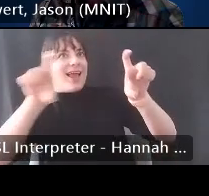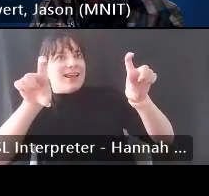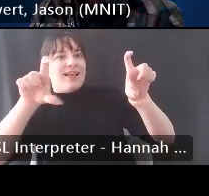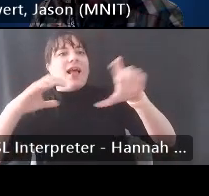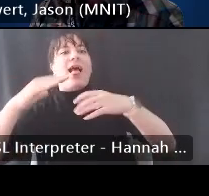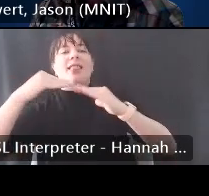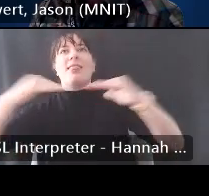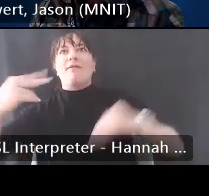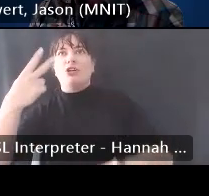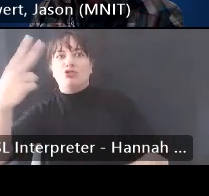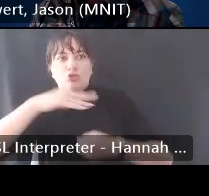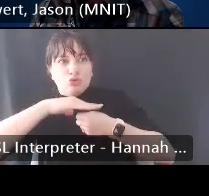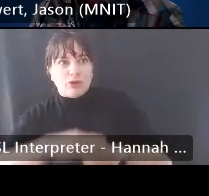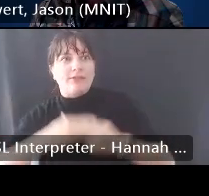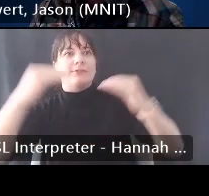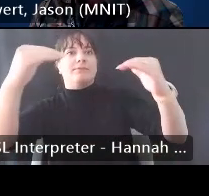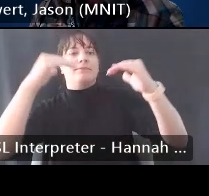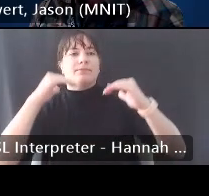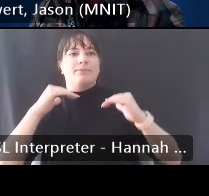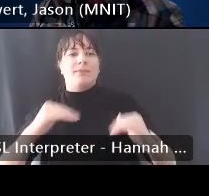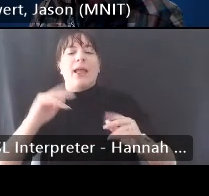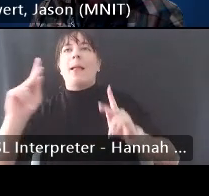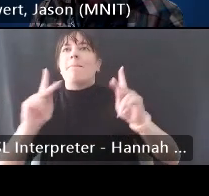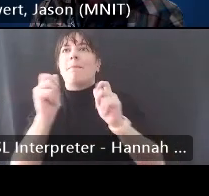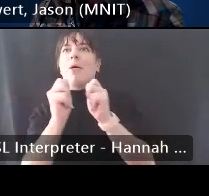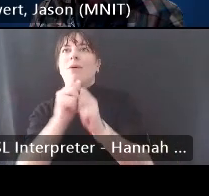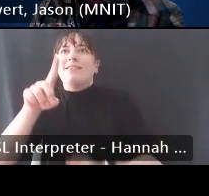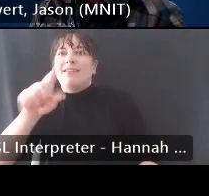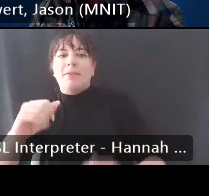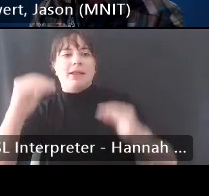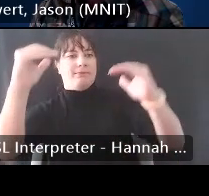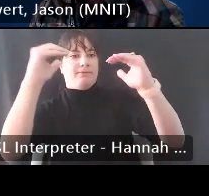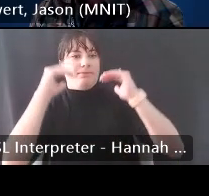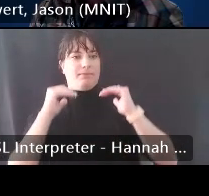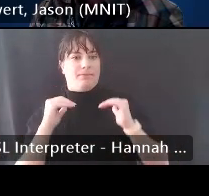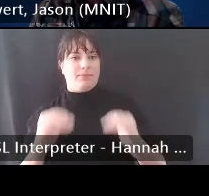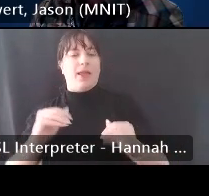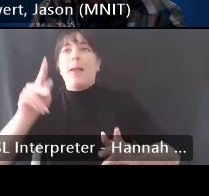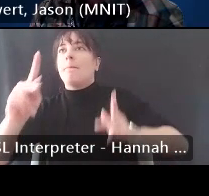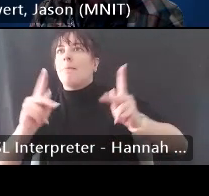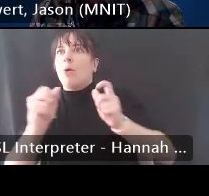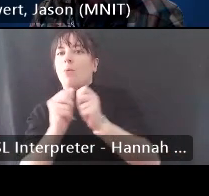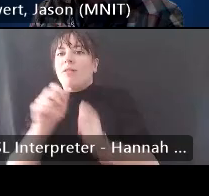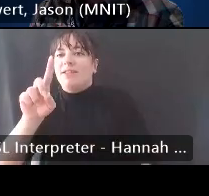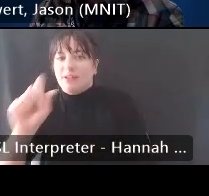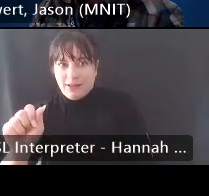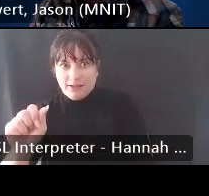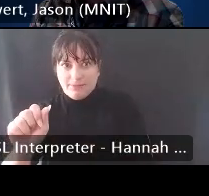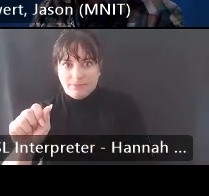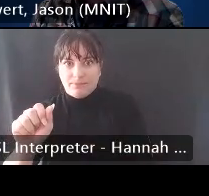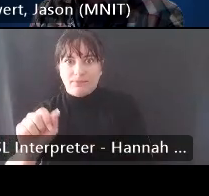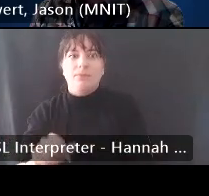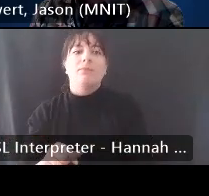The percent of people with a disability. In that section, where that data is. Studies have found that people with disabilities